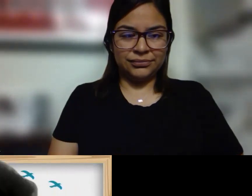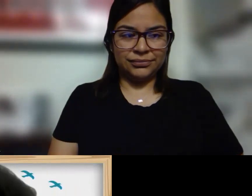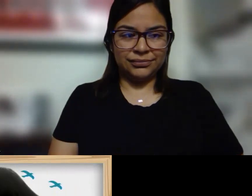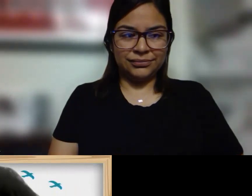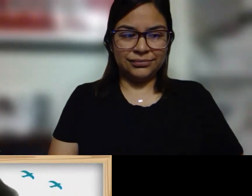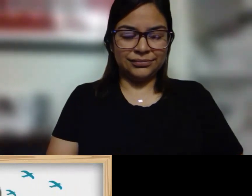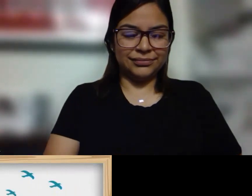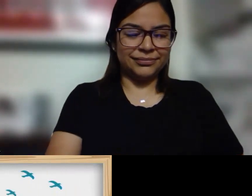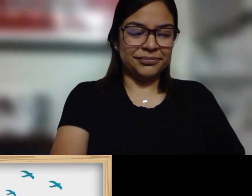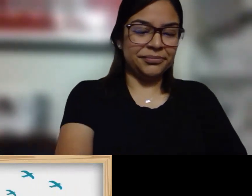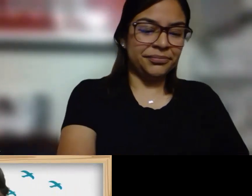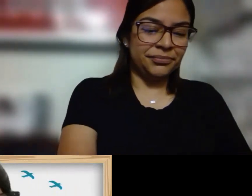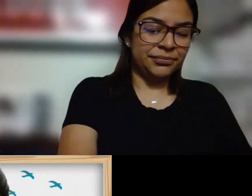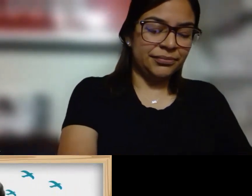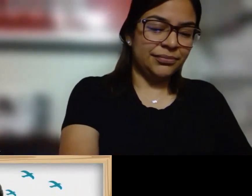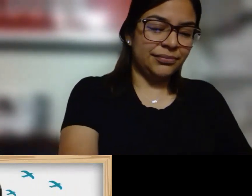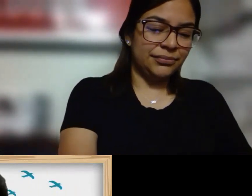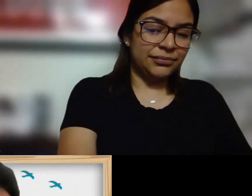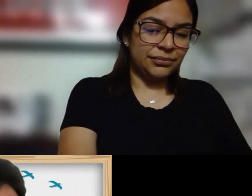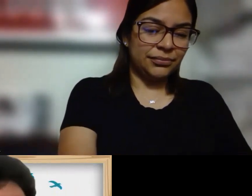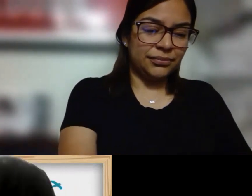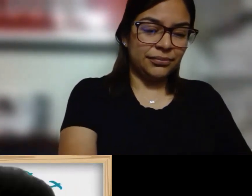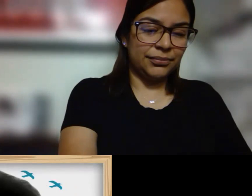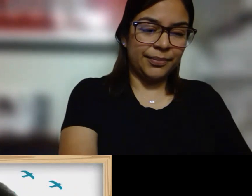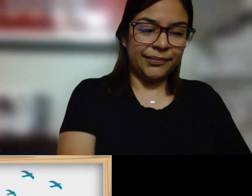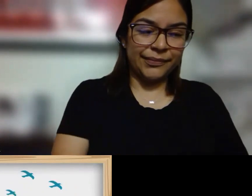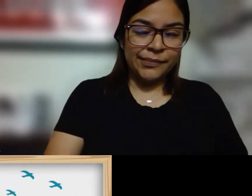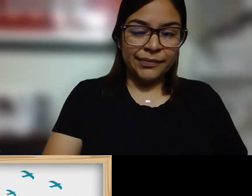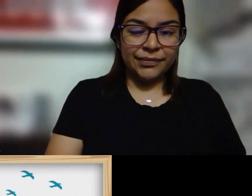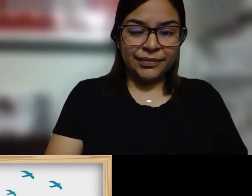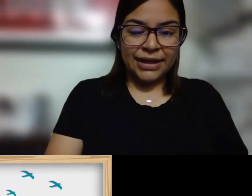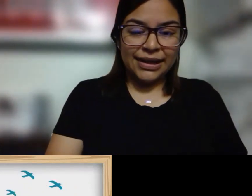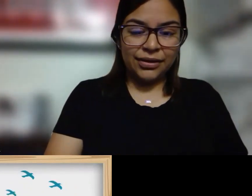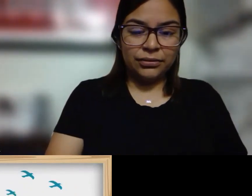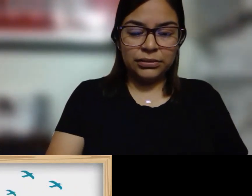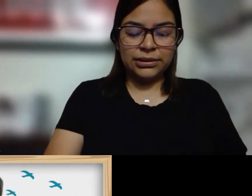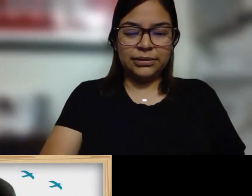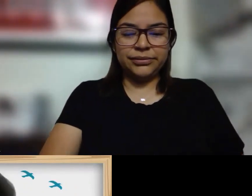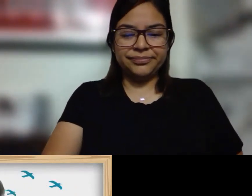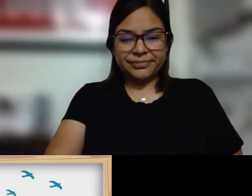time before I do